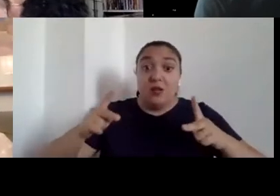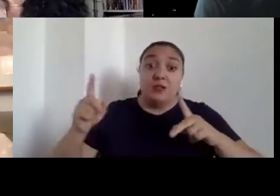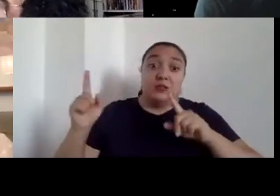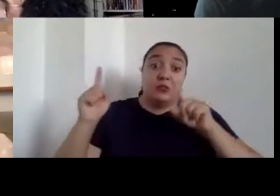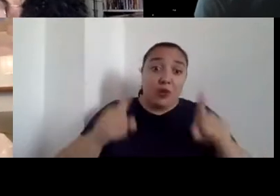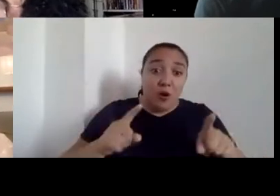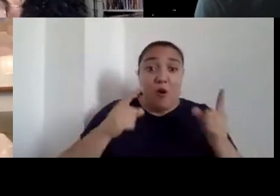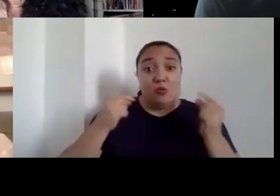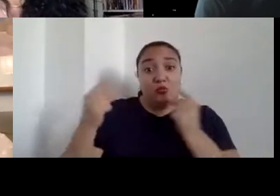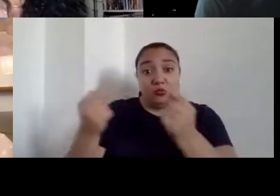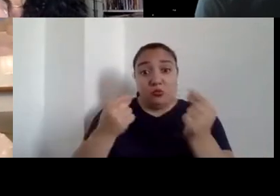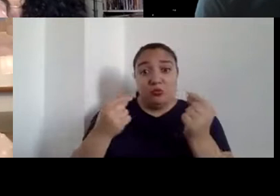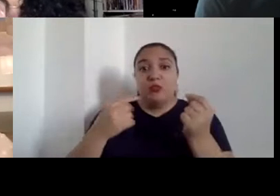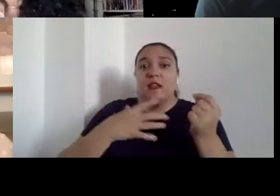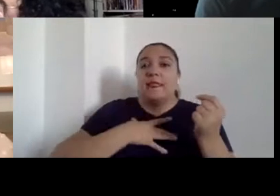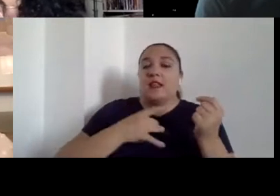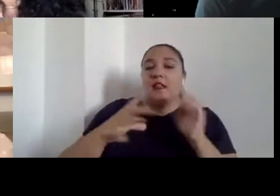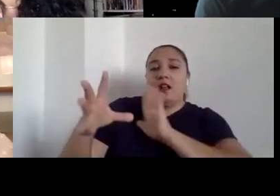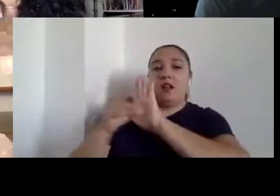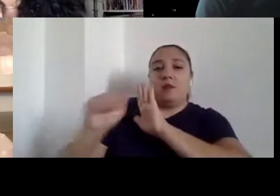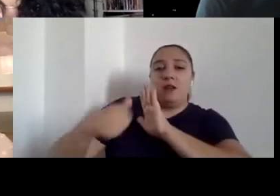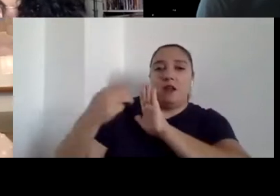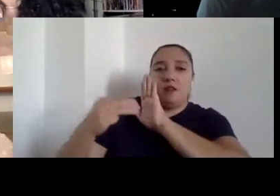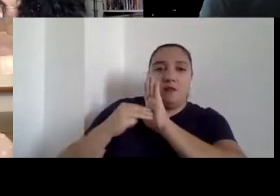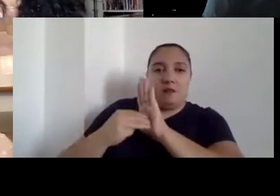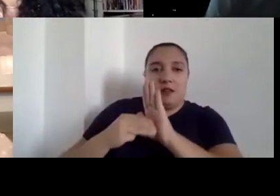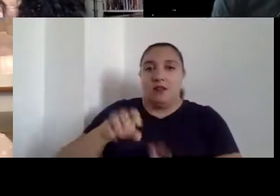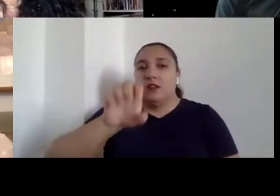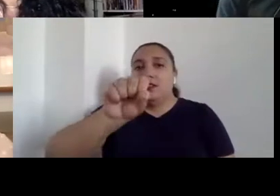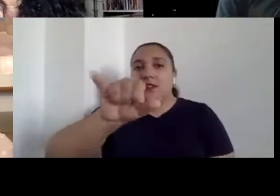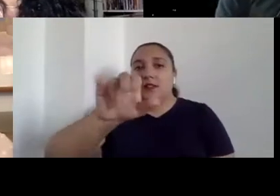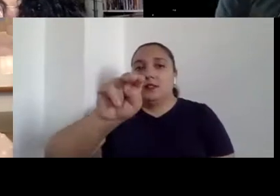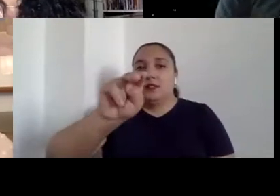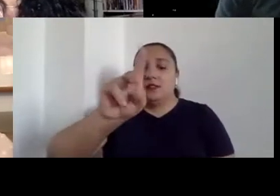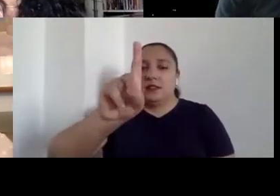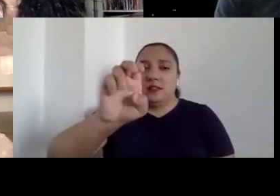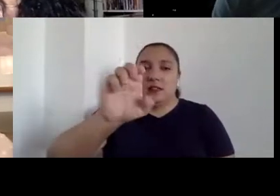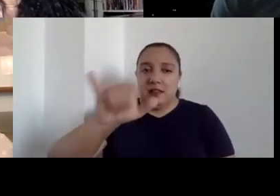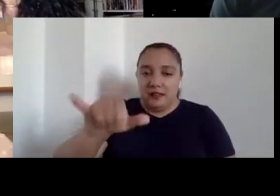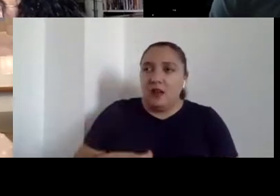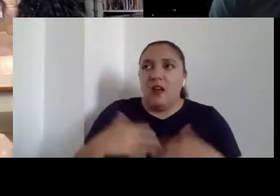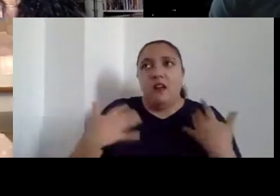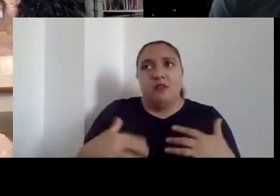So much to unpack this. I appreciate the centering of getting